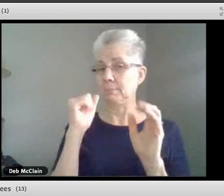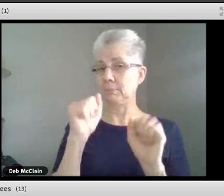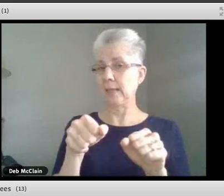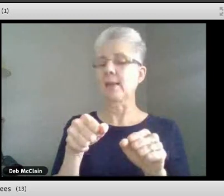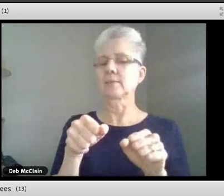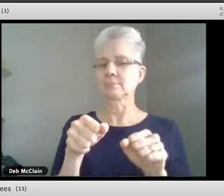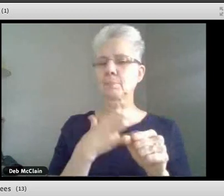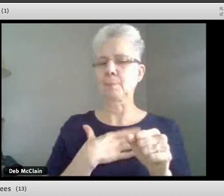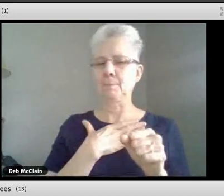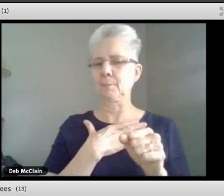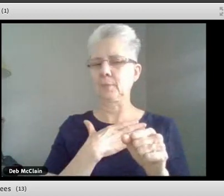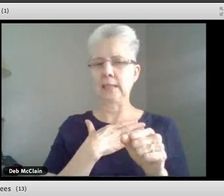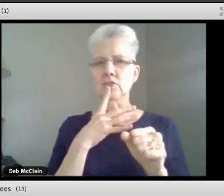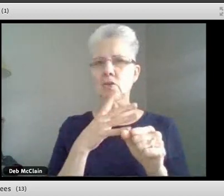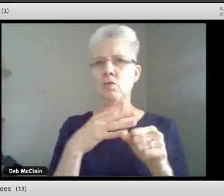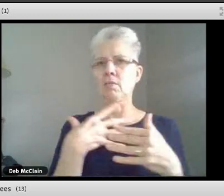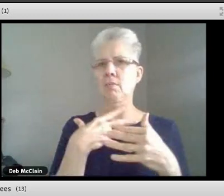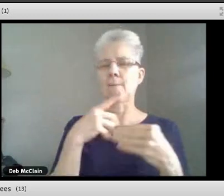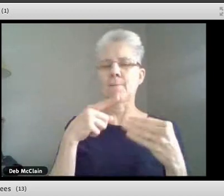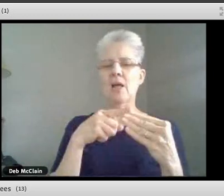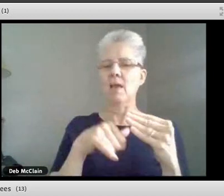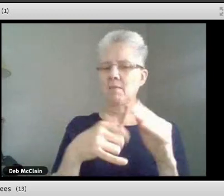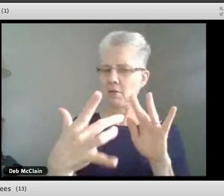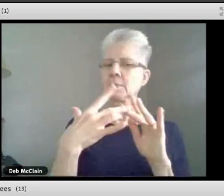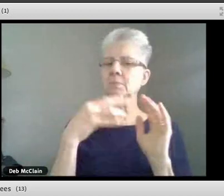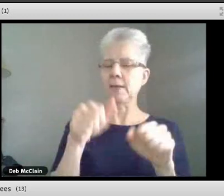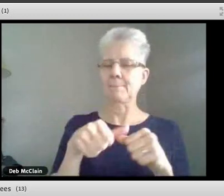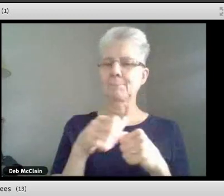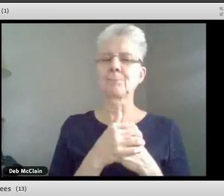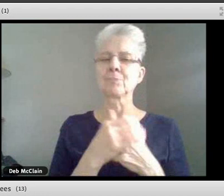Thank you so much. I think we're out of time for questions too. I'm so sorry.